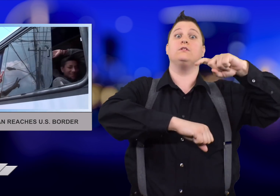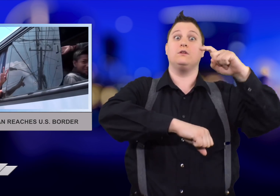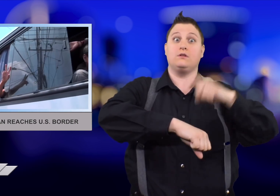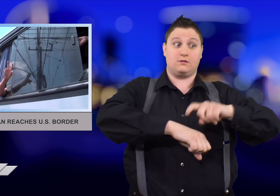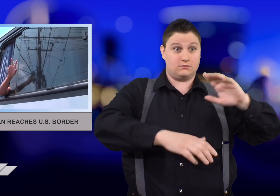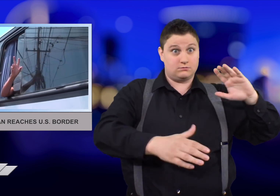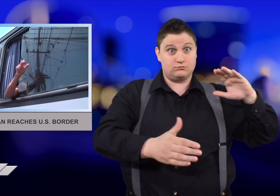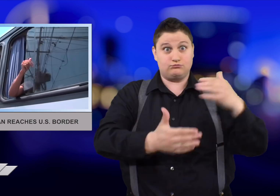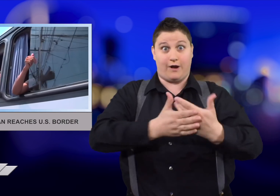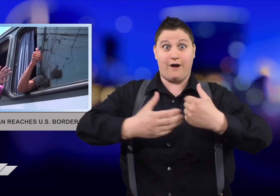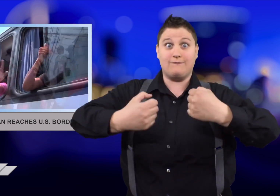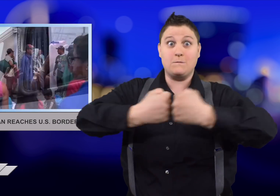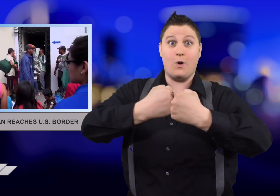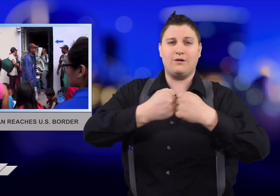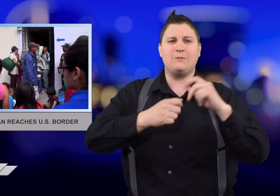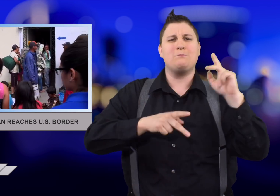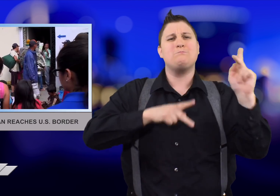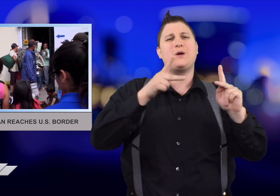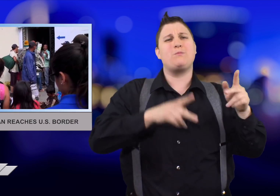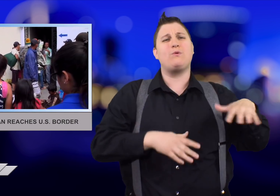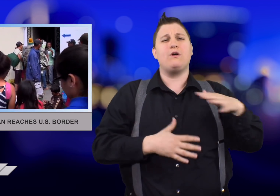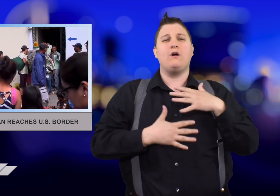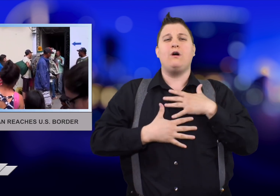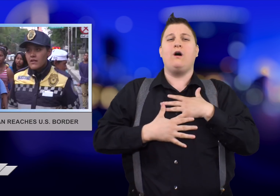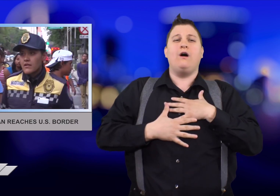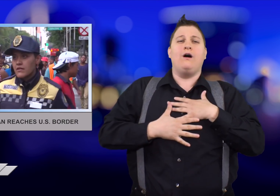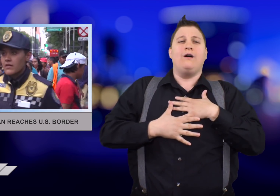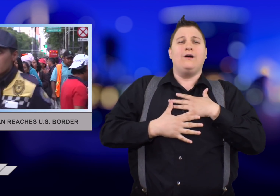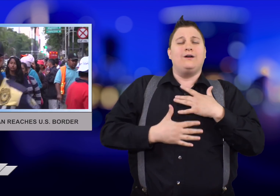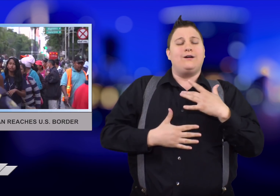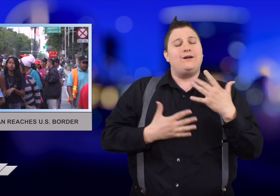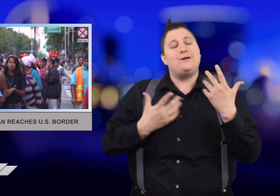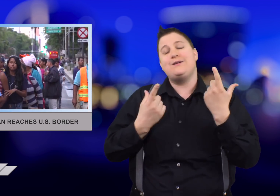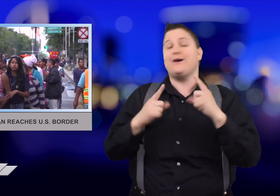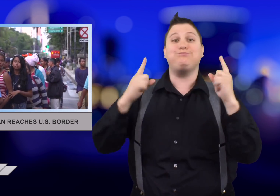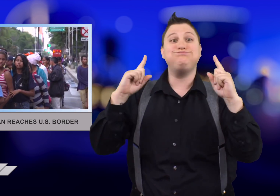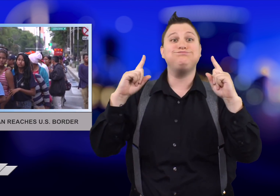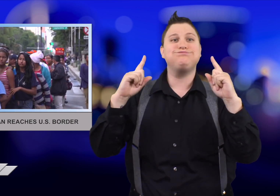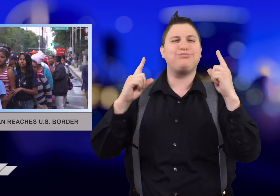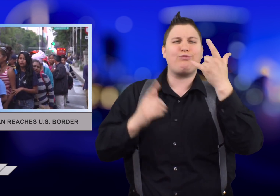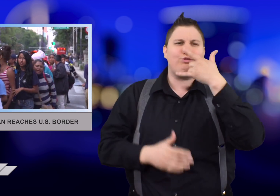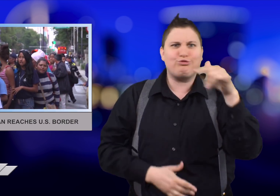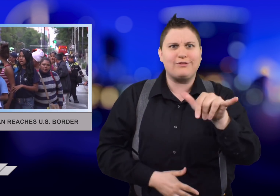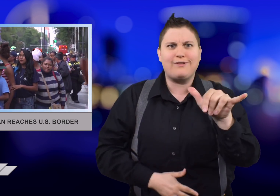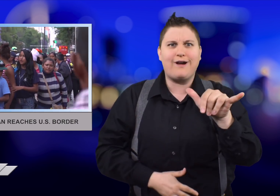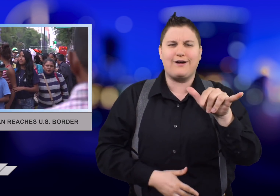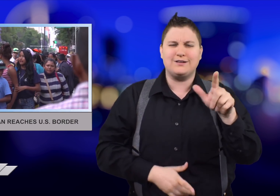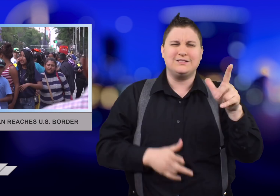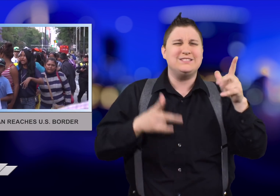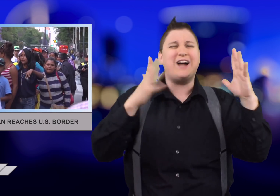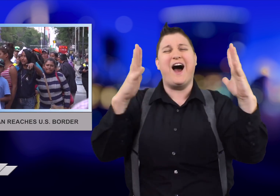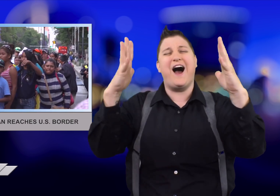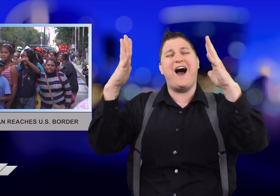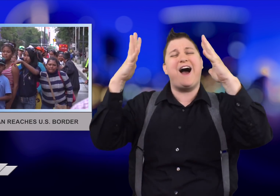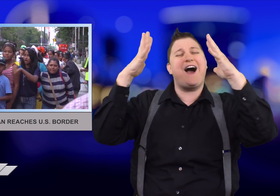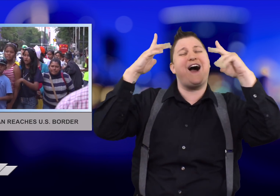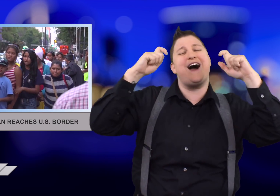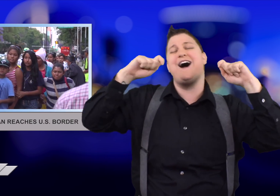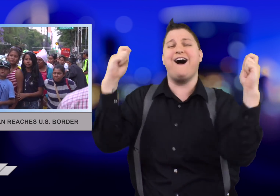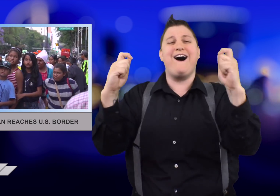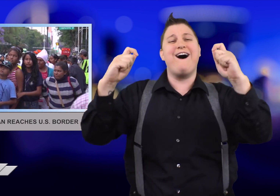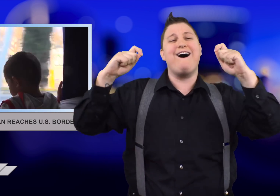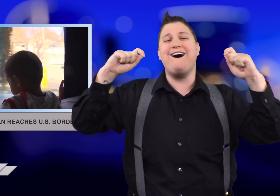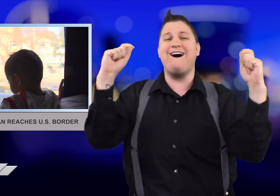To signify their great sense of accomplishment, there was a big cheer and rally when the caravan